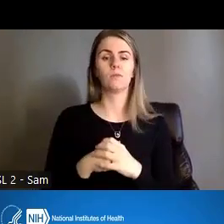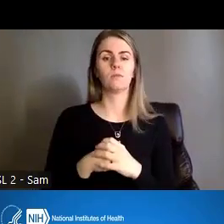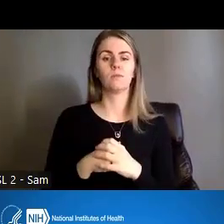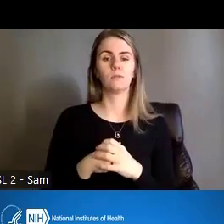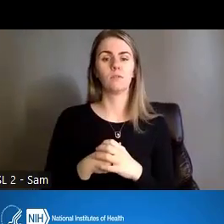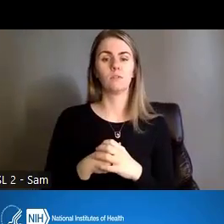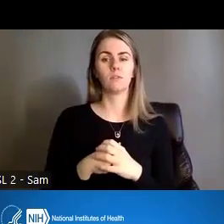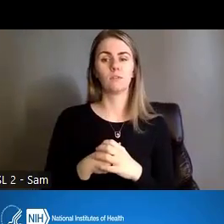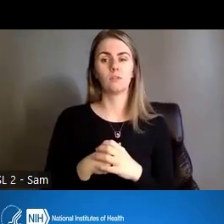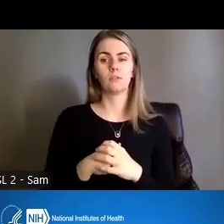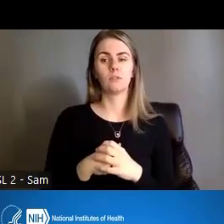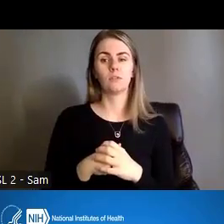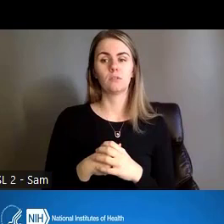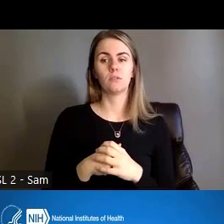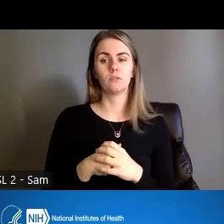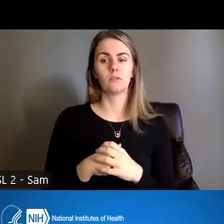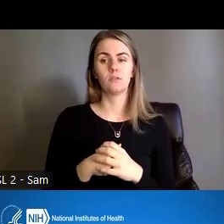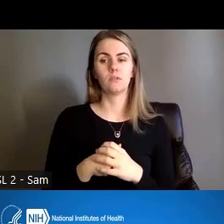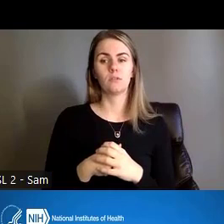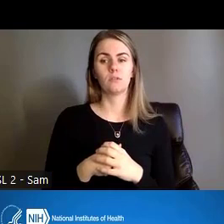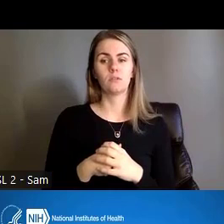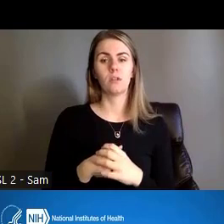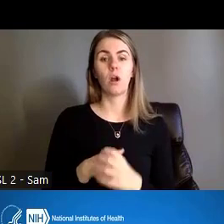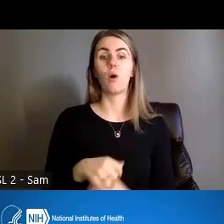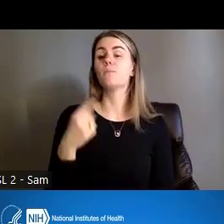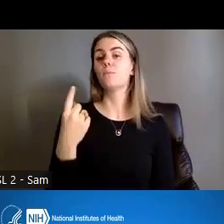podcast that NINDS has produced.